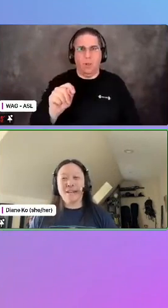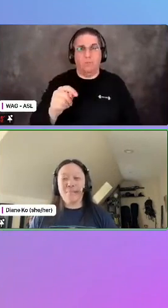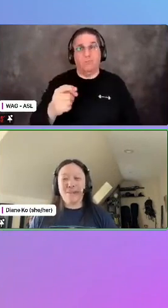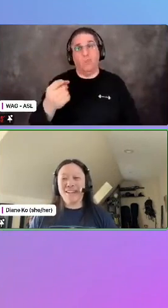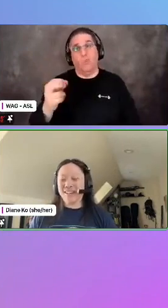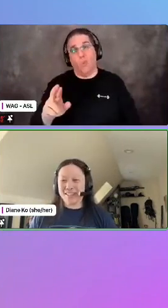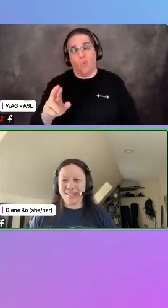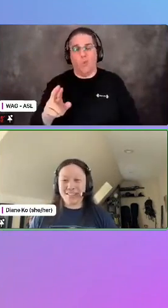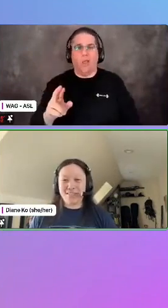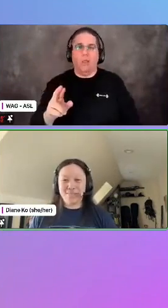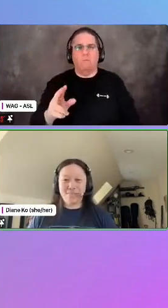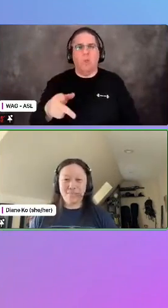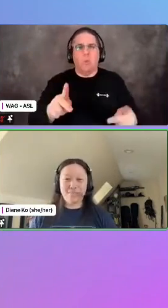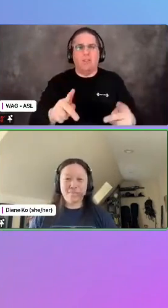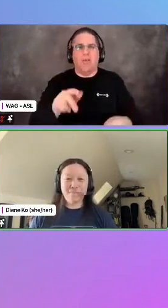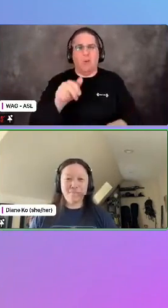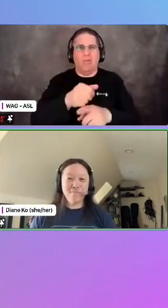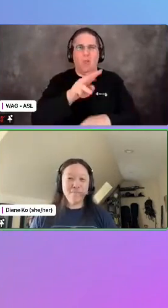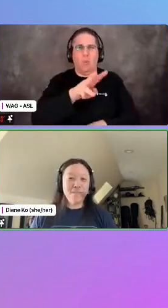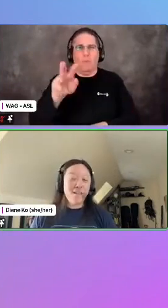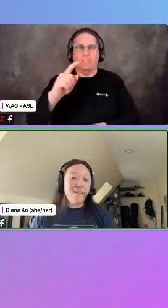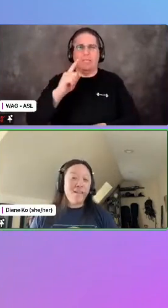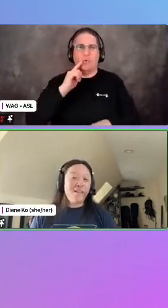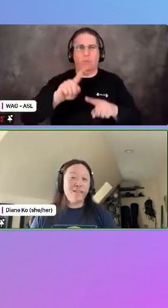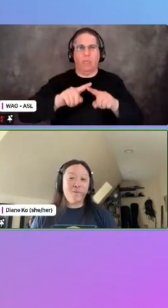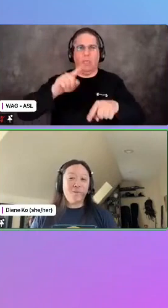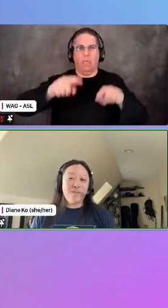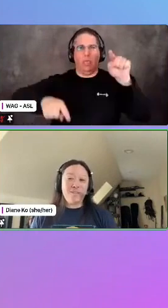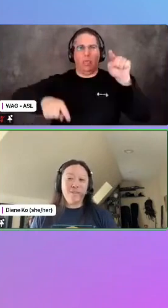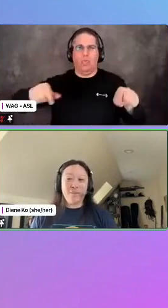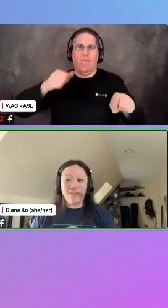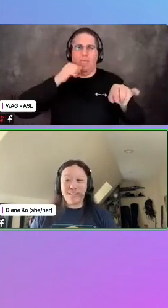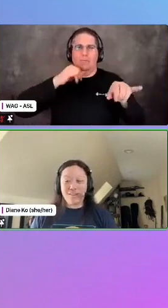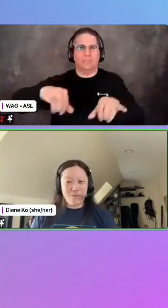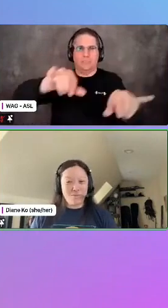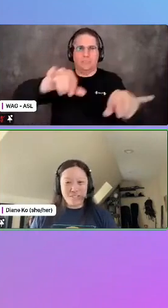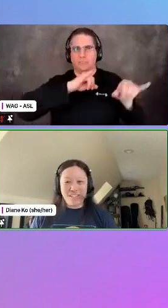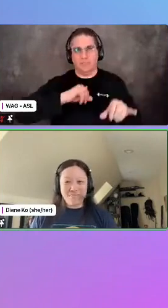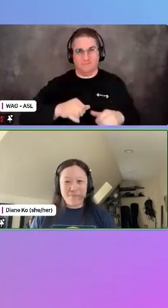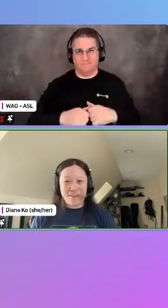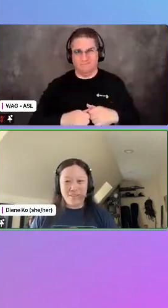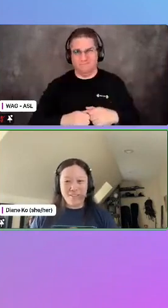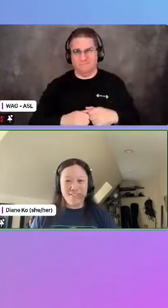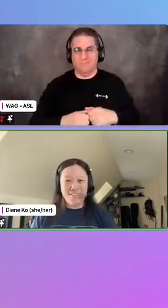have gotten used to some of the inns and outs of doing things